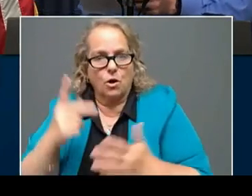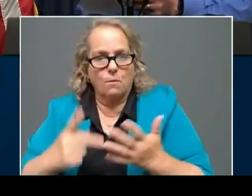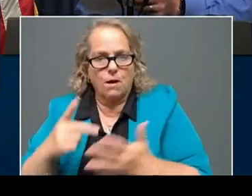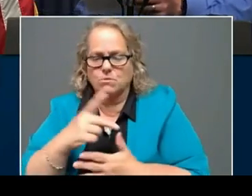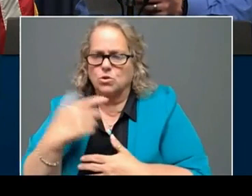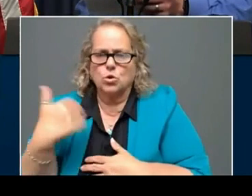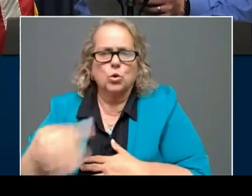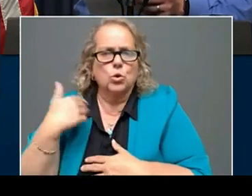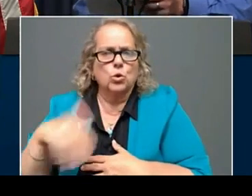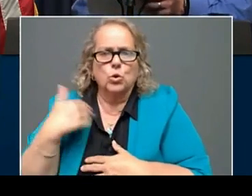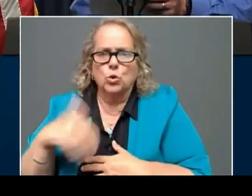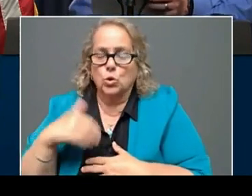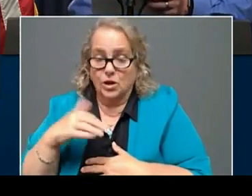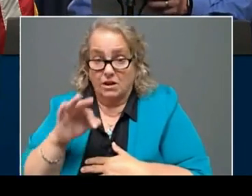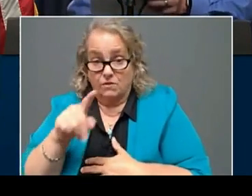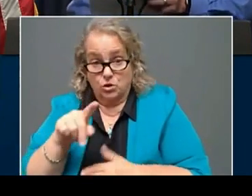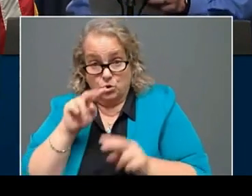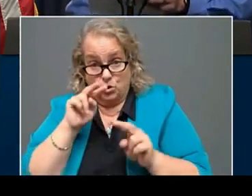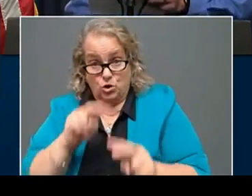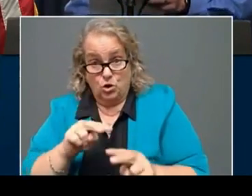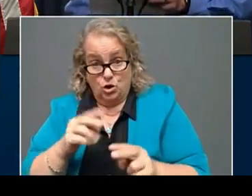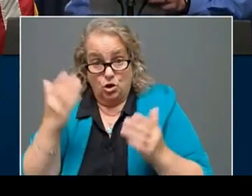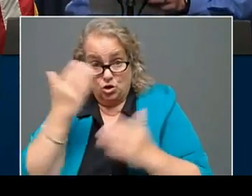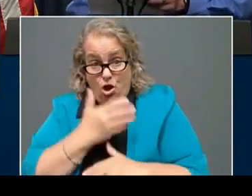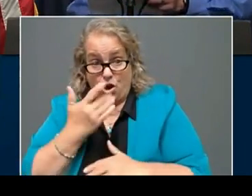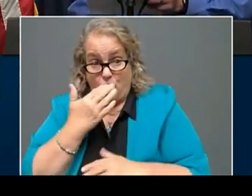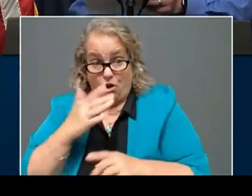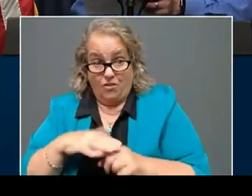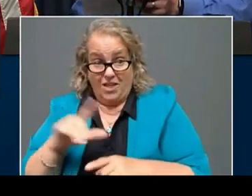If you look dark colours on the left are high vaccination rates. Light